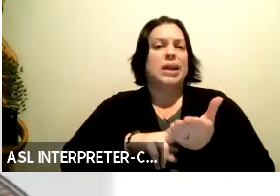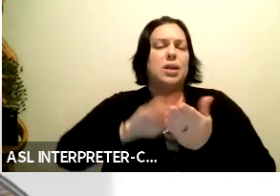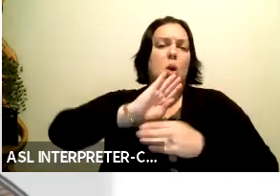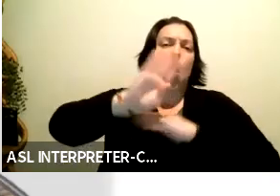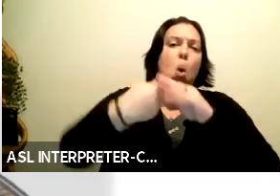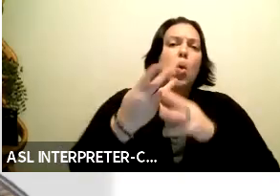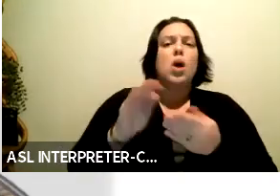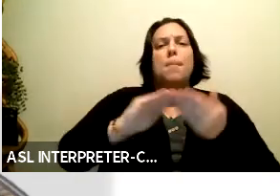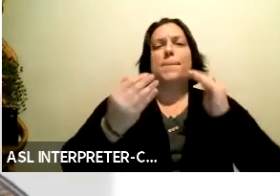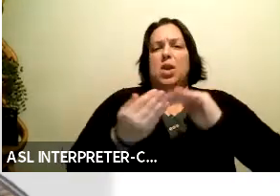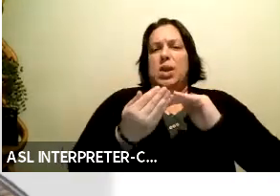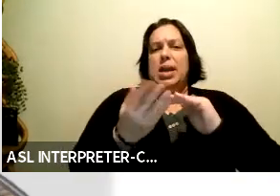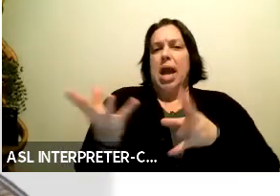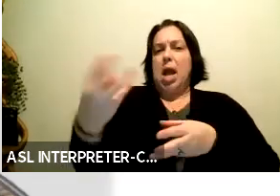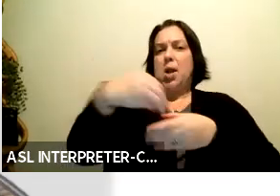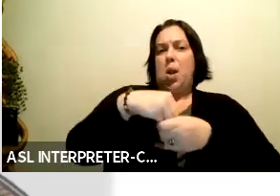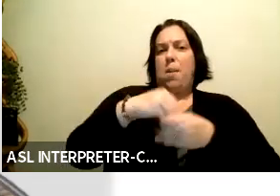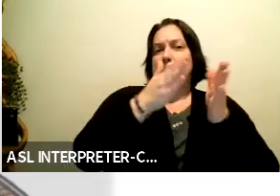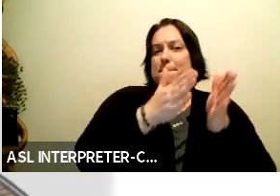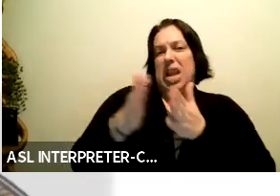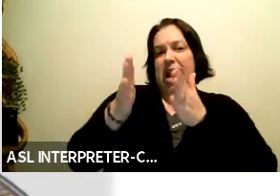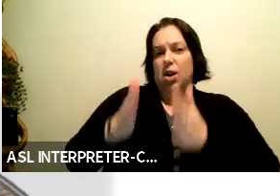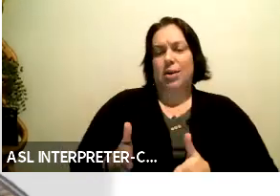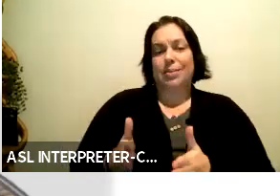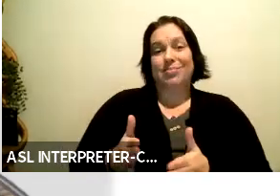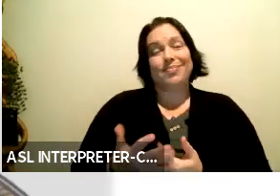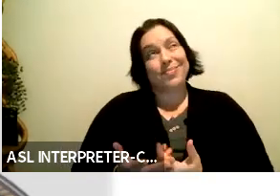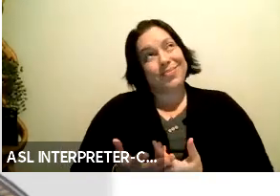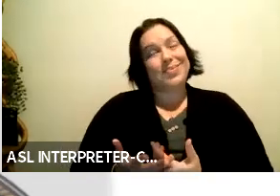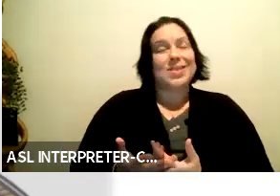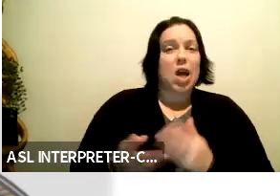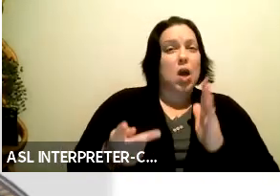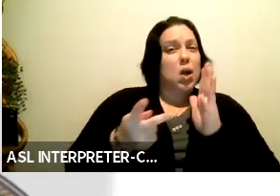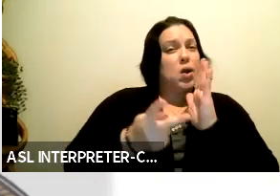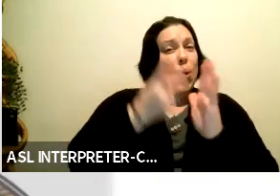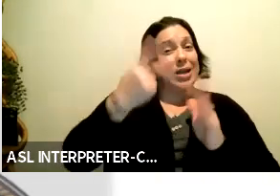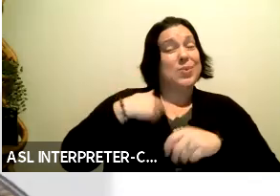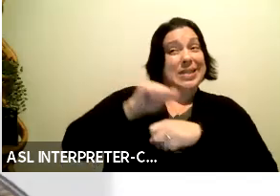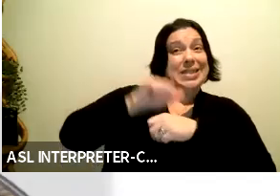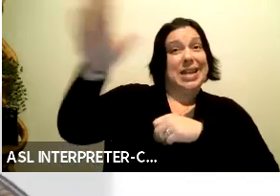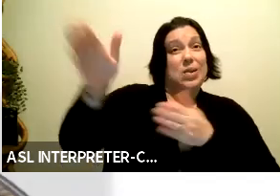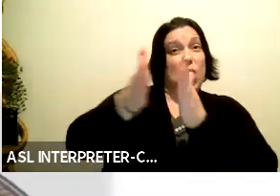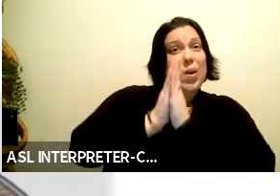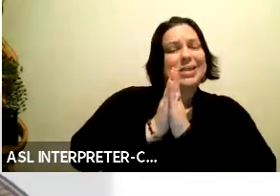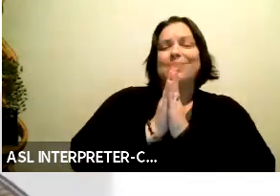planners, and we weren't able to be successful the two times that we sent that out. And so we're